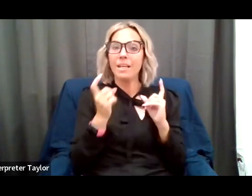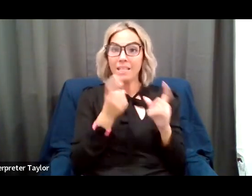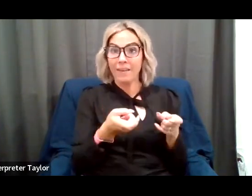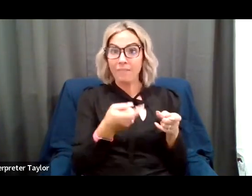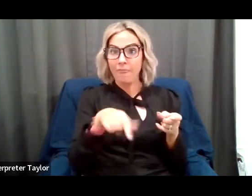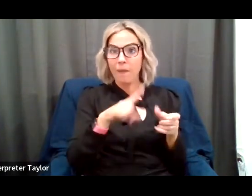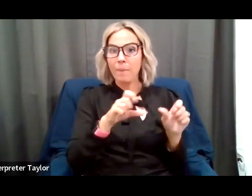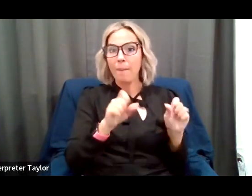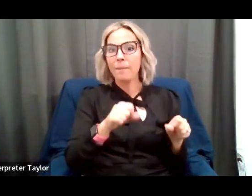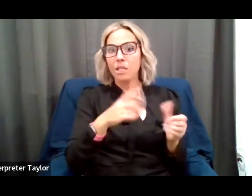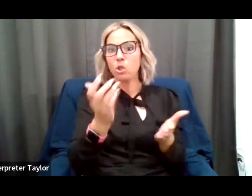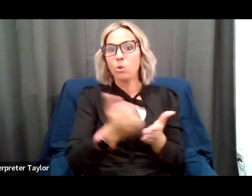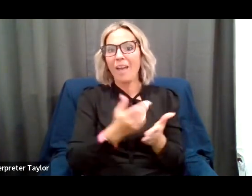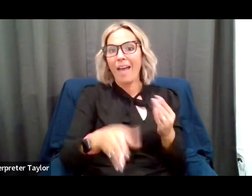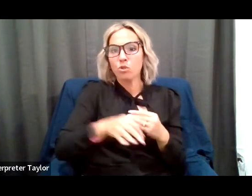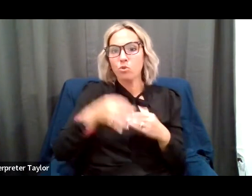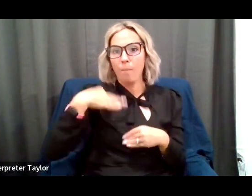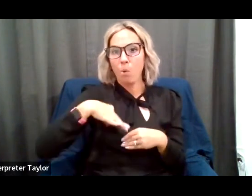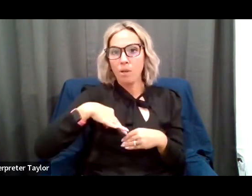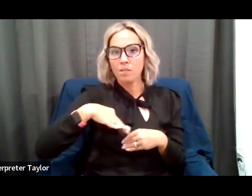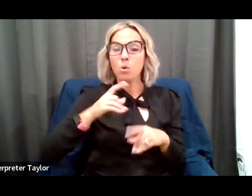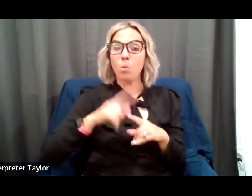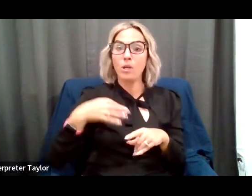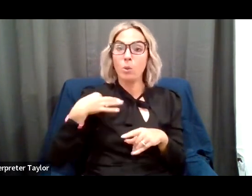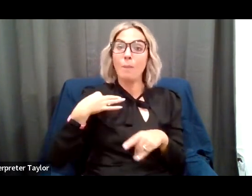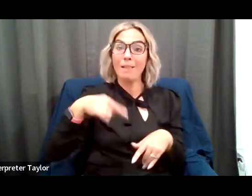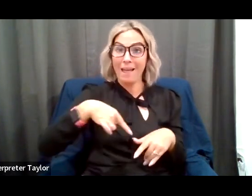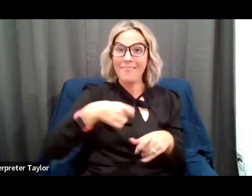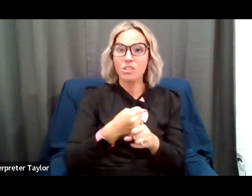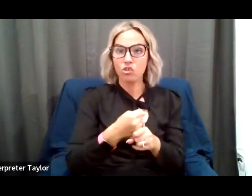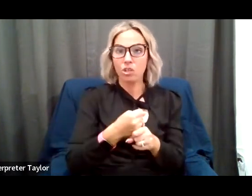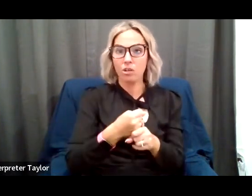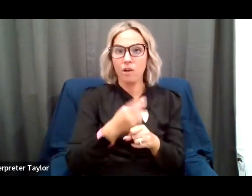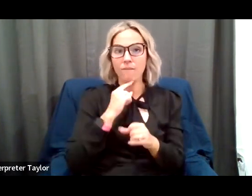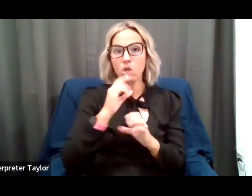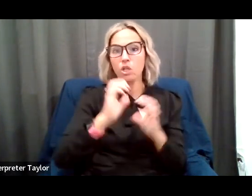get extra points when you apply this year for construction grant